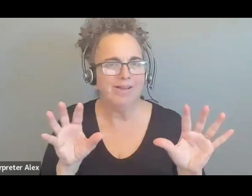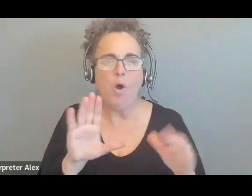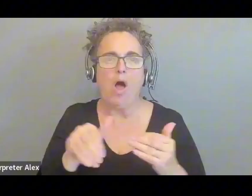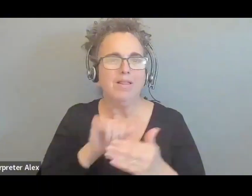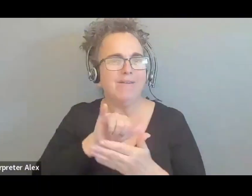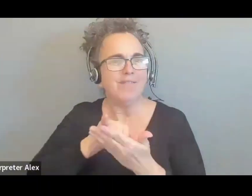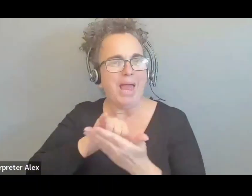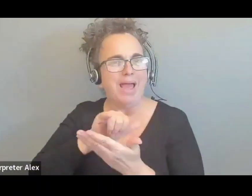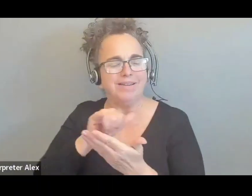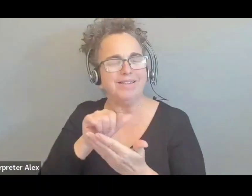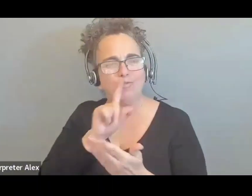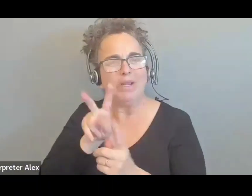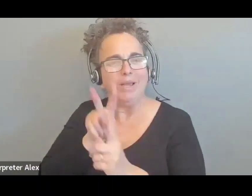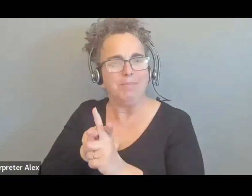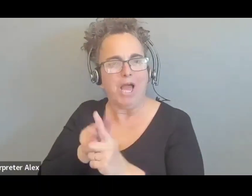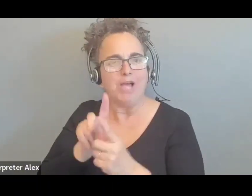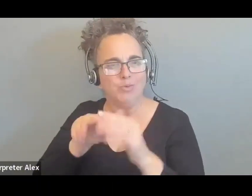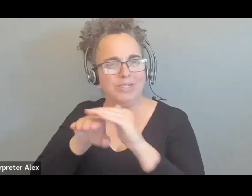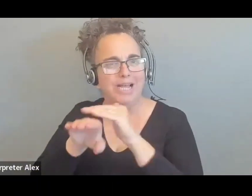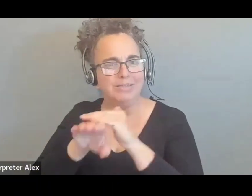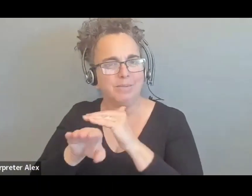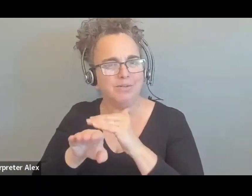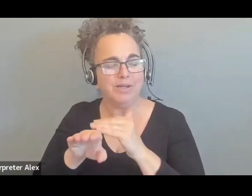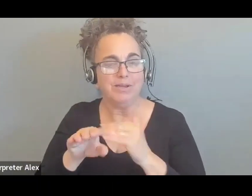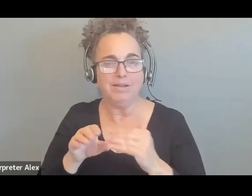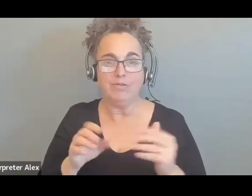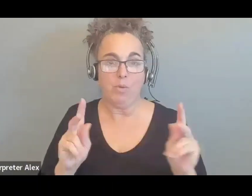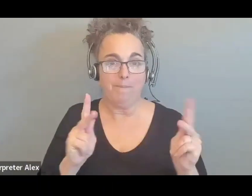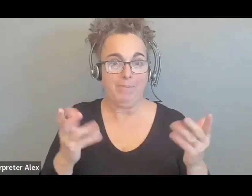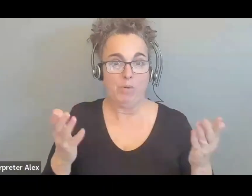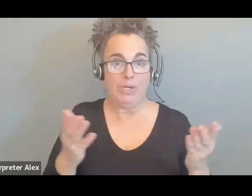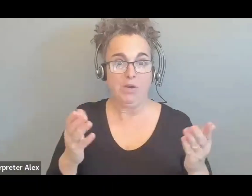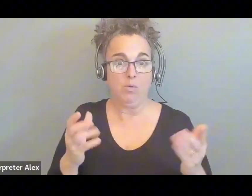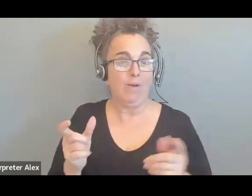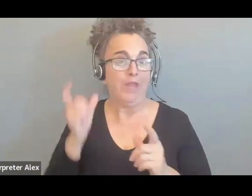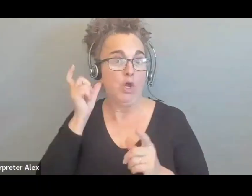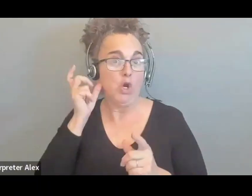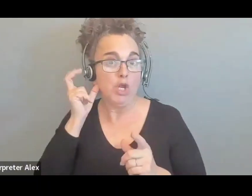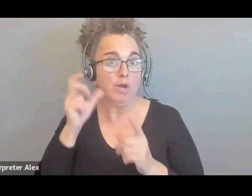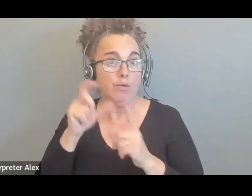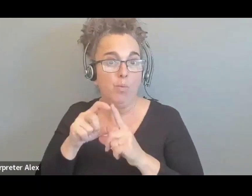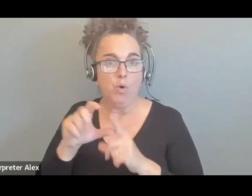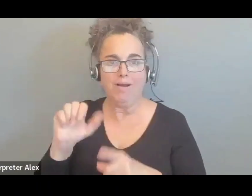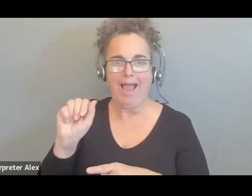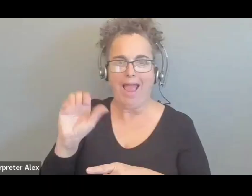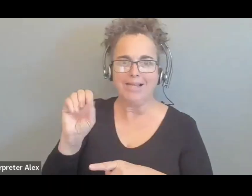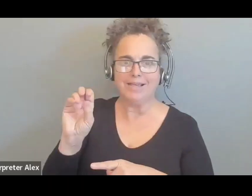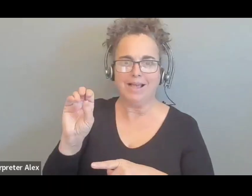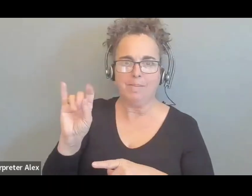and I think, some people hear accessibility and freak out, but the reality is, there's so many descriptors